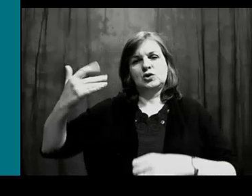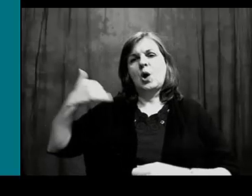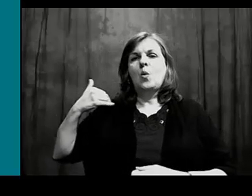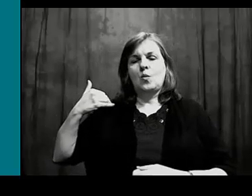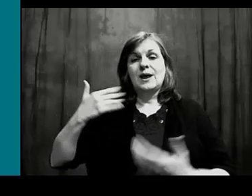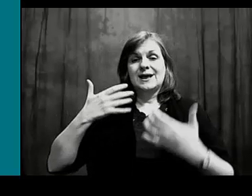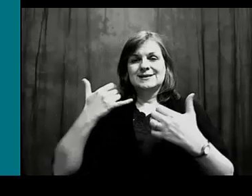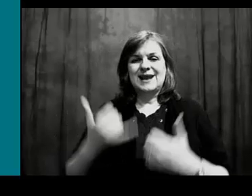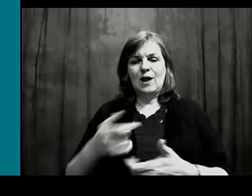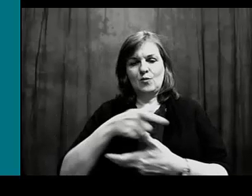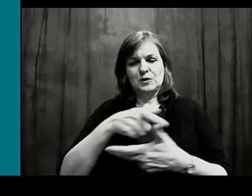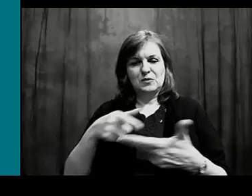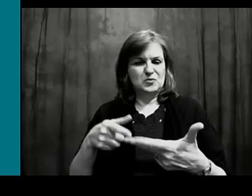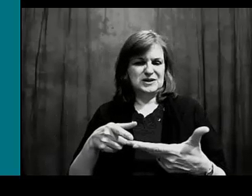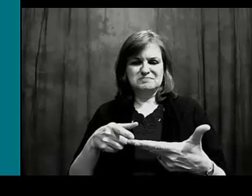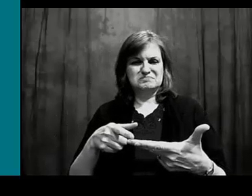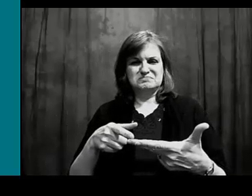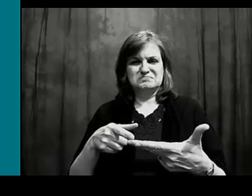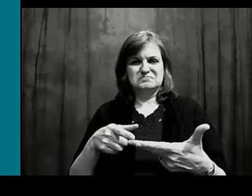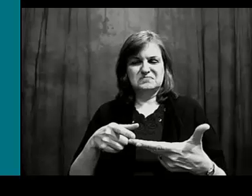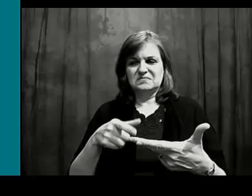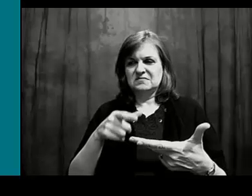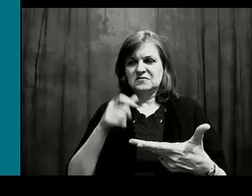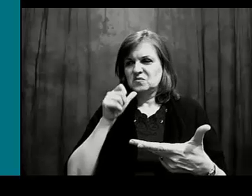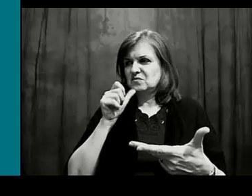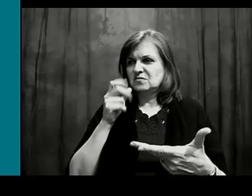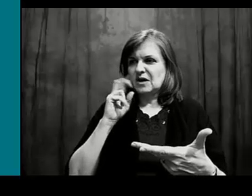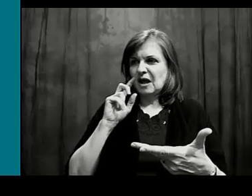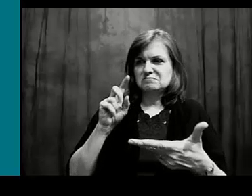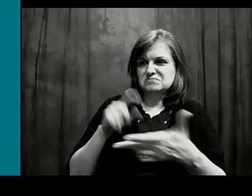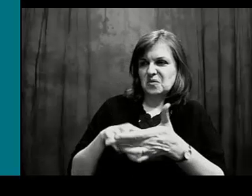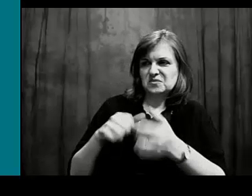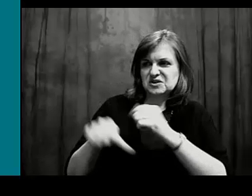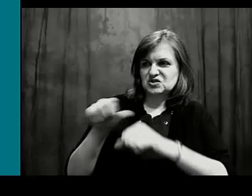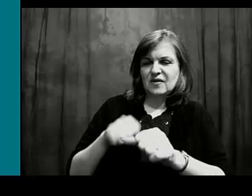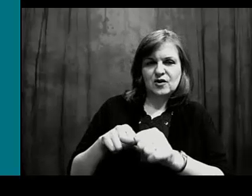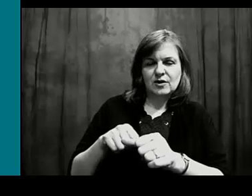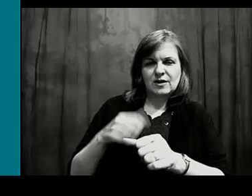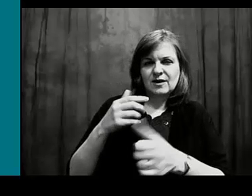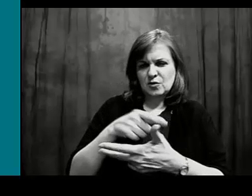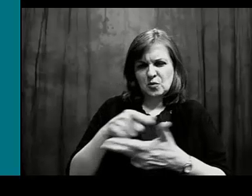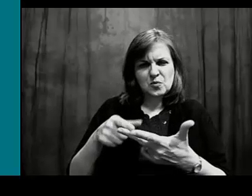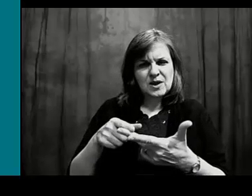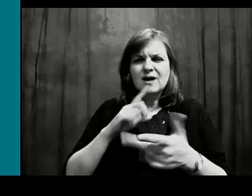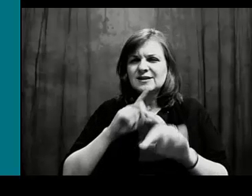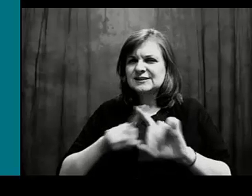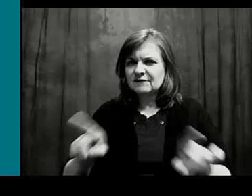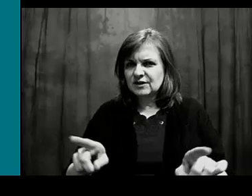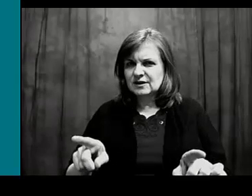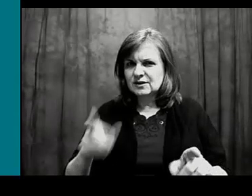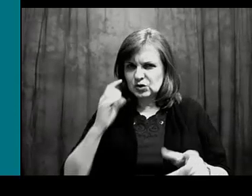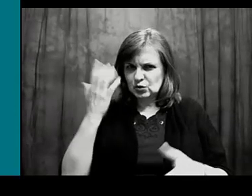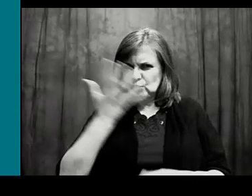now they wouldn't even give each other a second glance for mating!! they are very different - you see that!